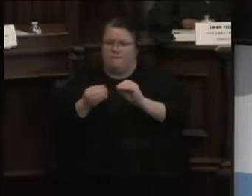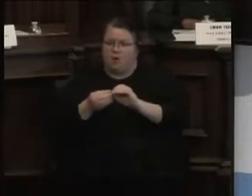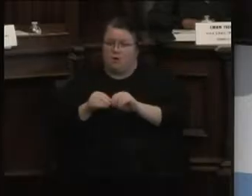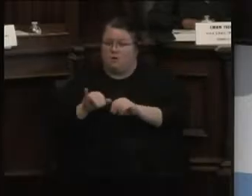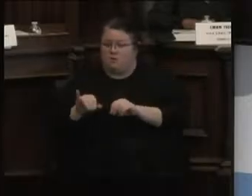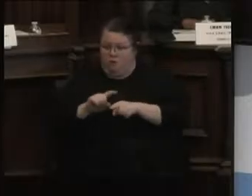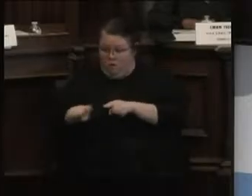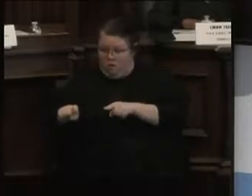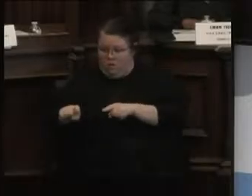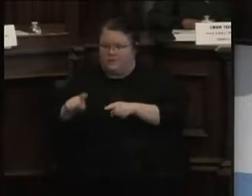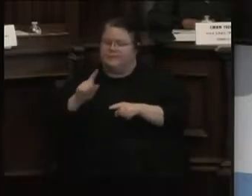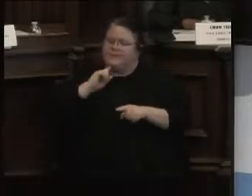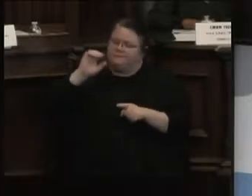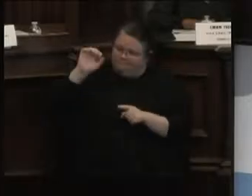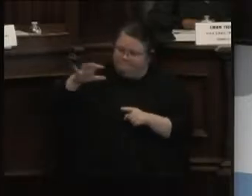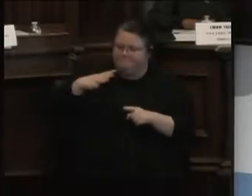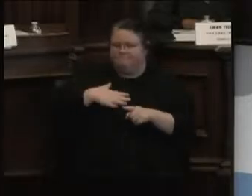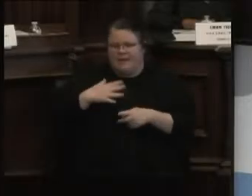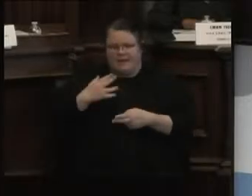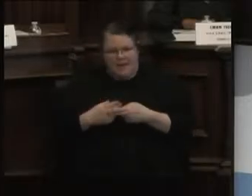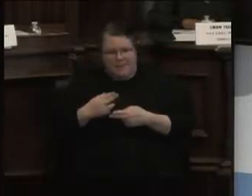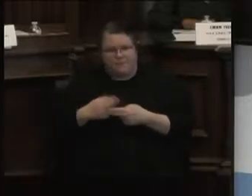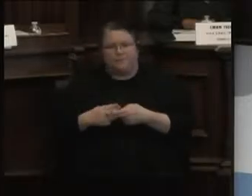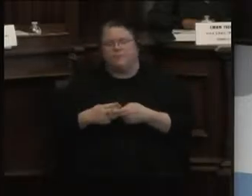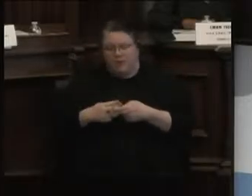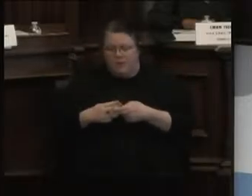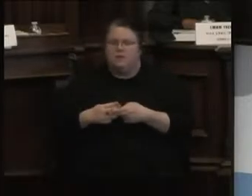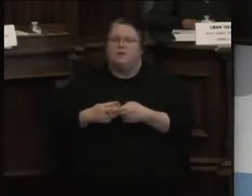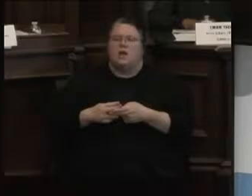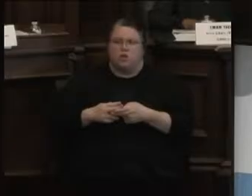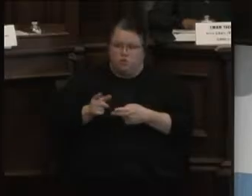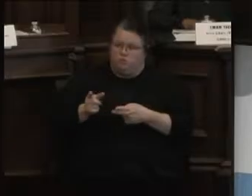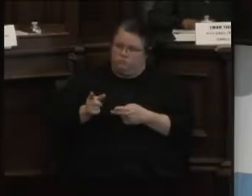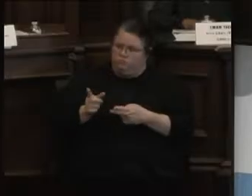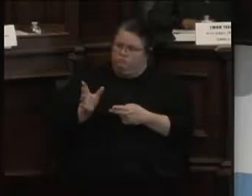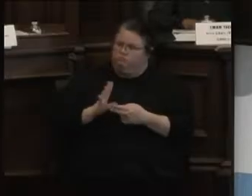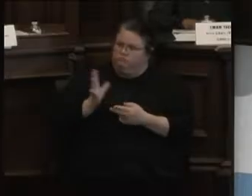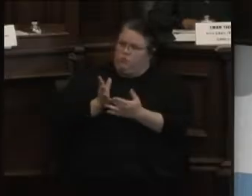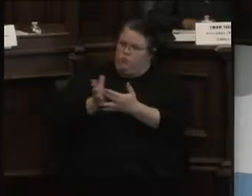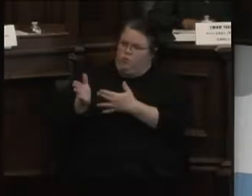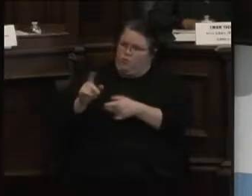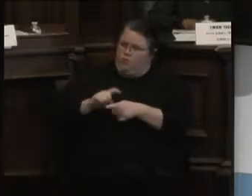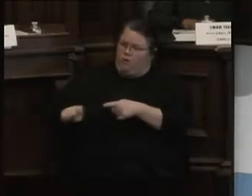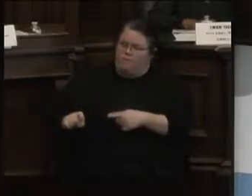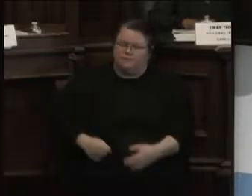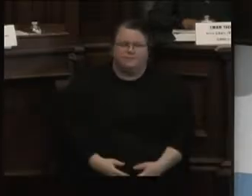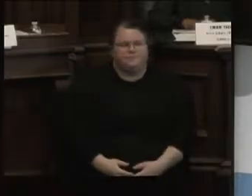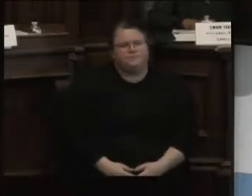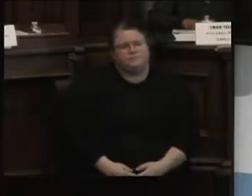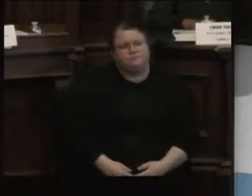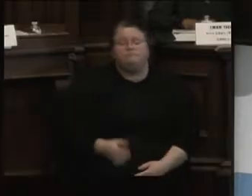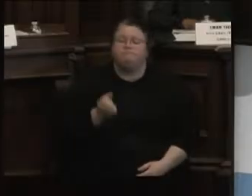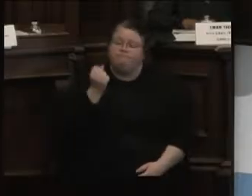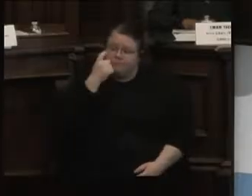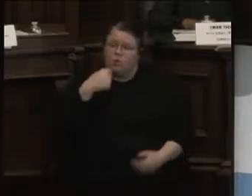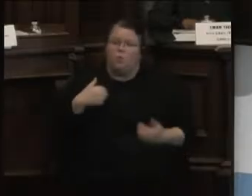managers, they have little cards. They all have a number that you can call identify